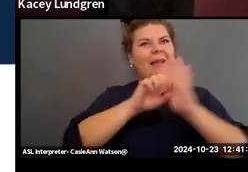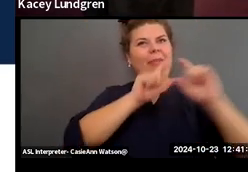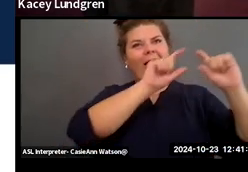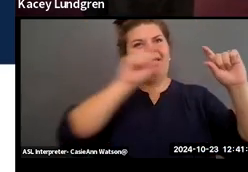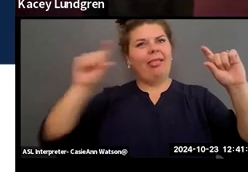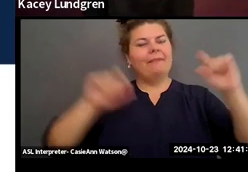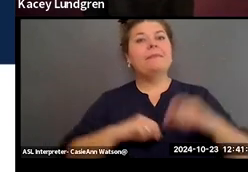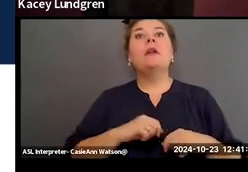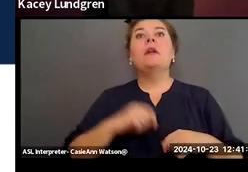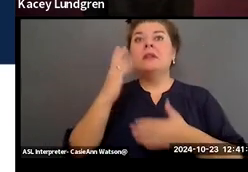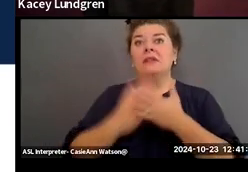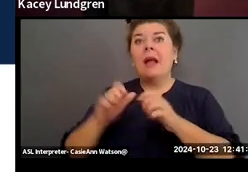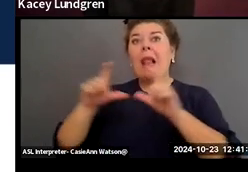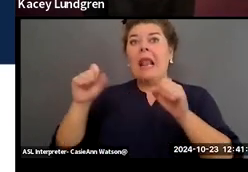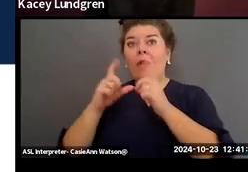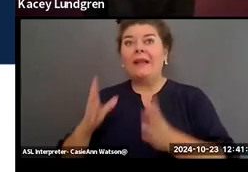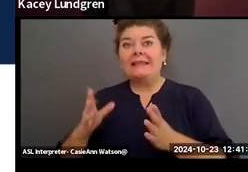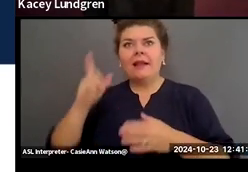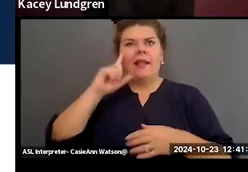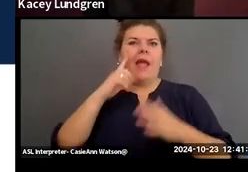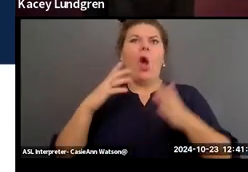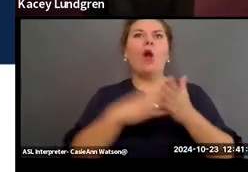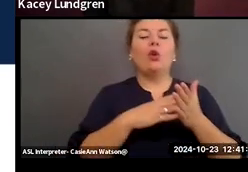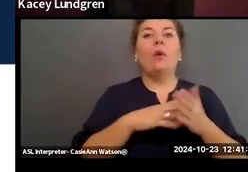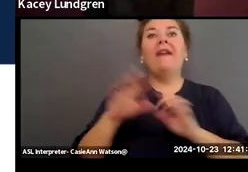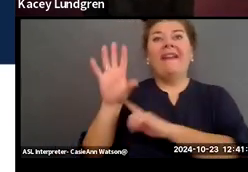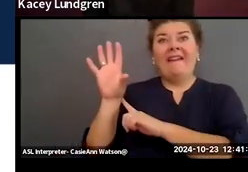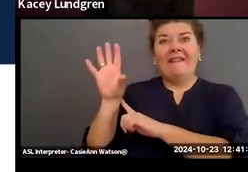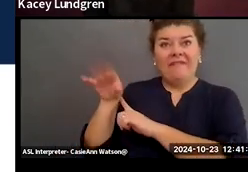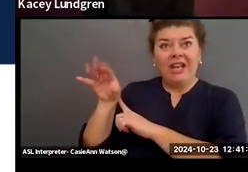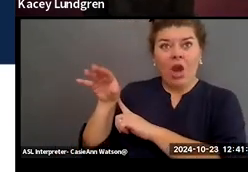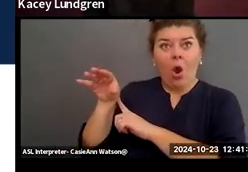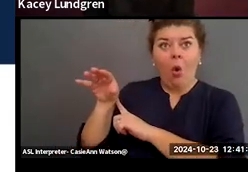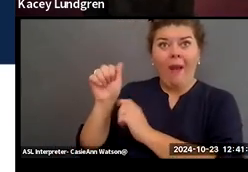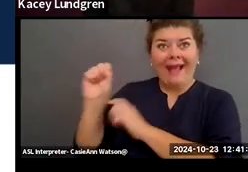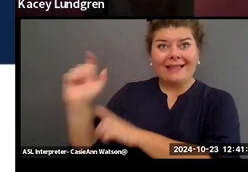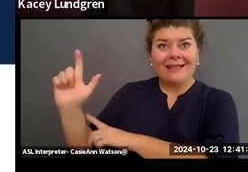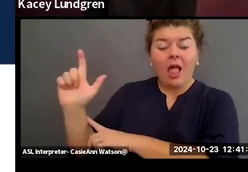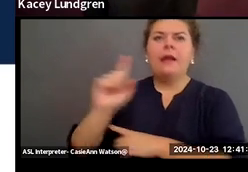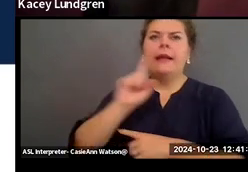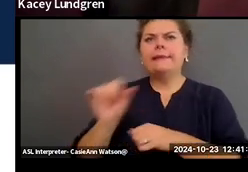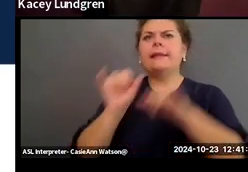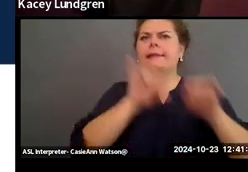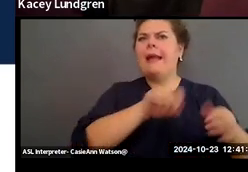Some linguists argue that video recordings are the equivalent written form of ASL, which is interesting.